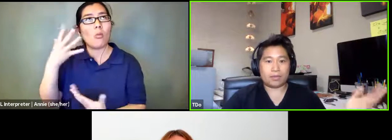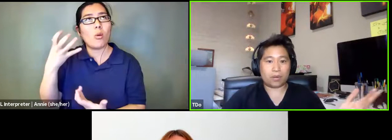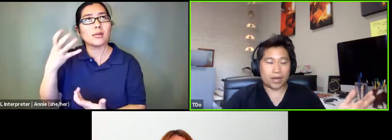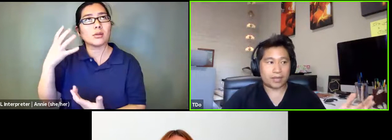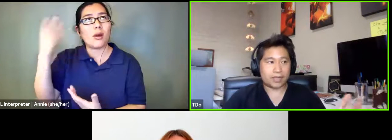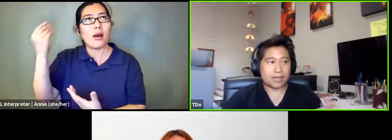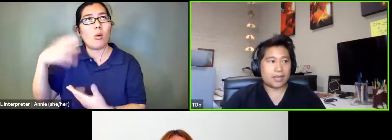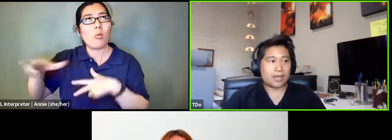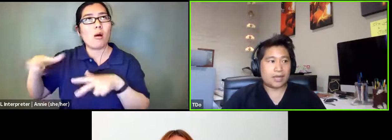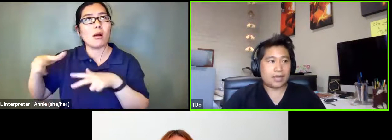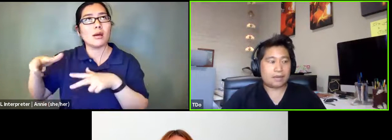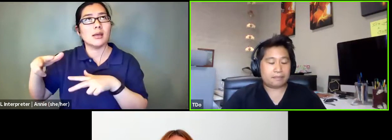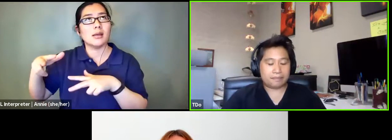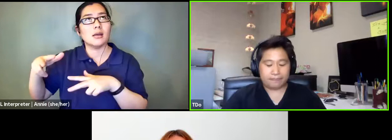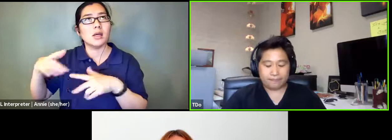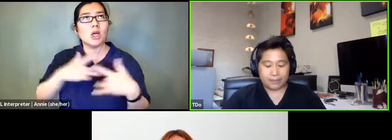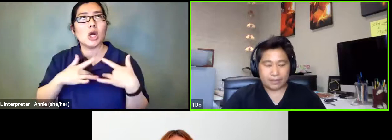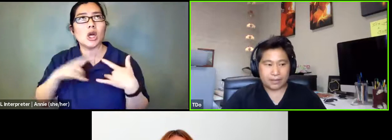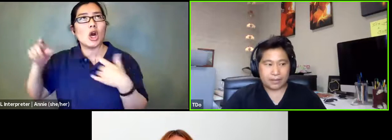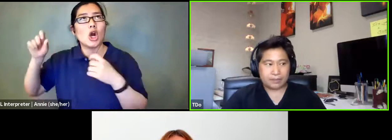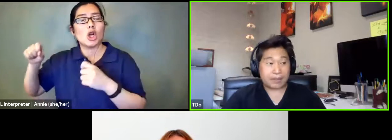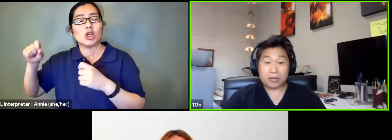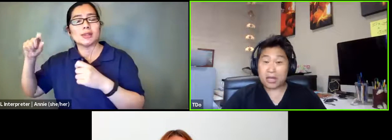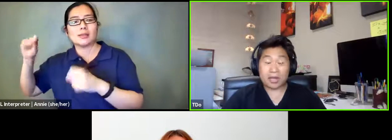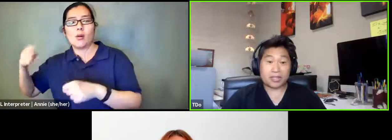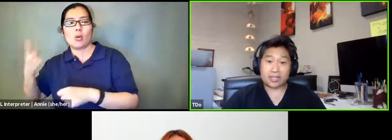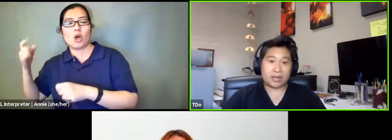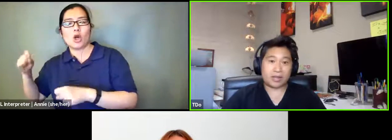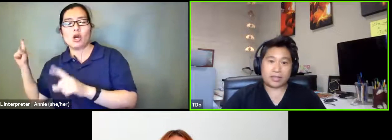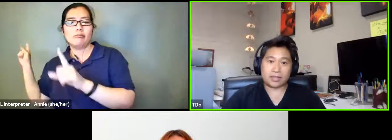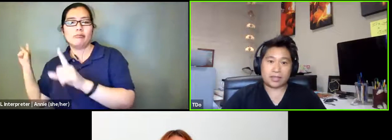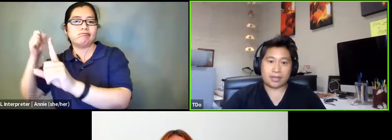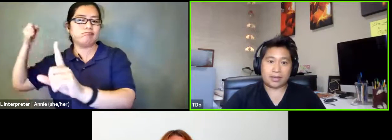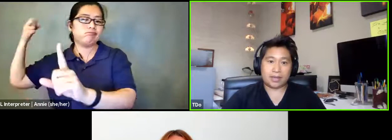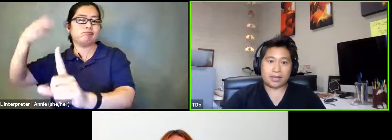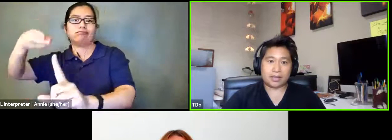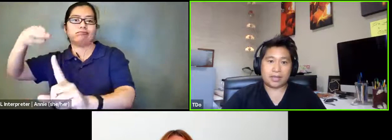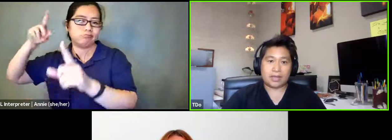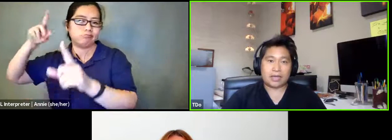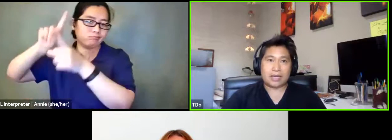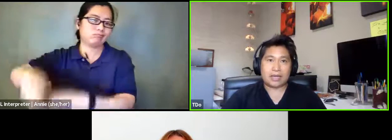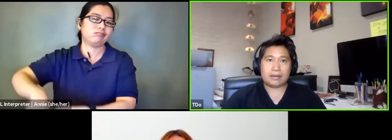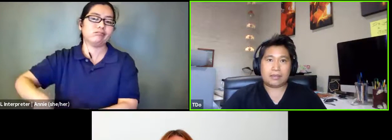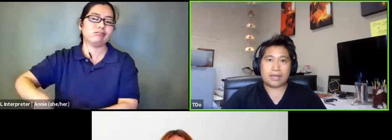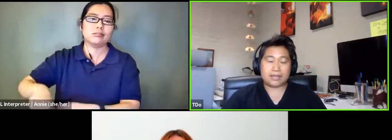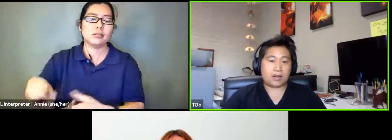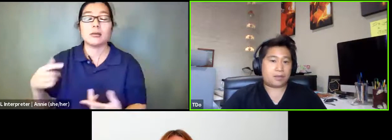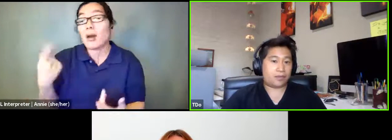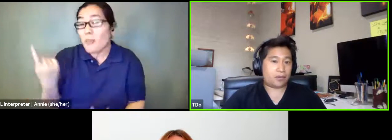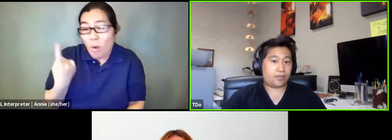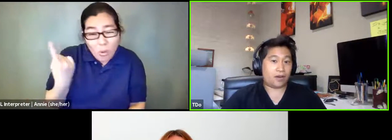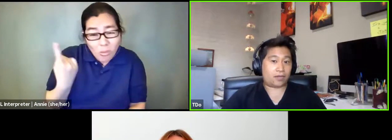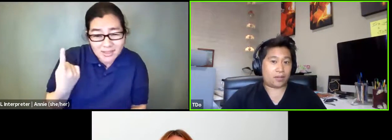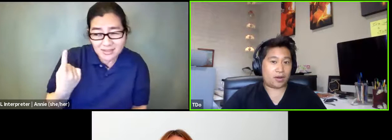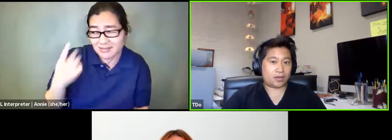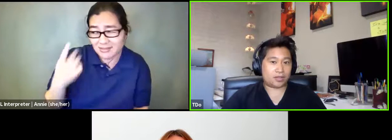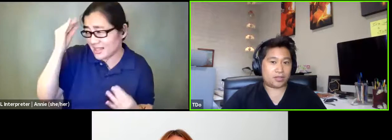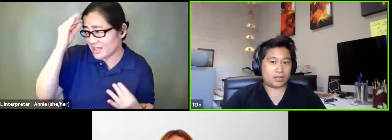a brick? But I am constantly thinking about it. It is hard being really far from her too.